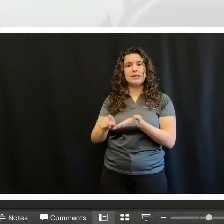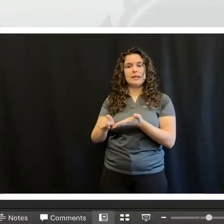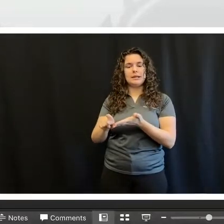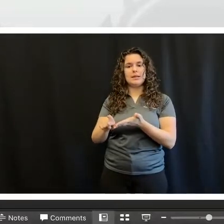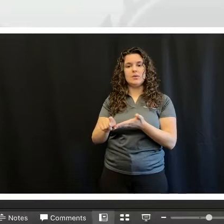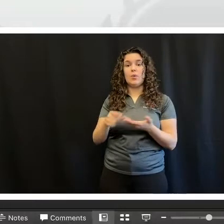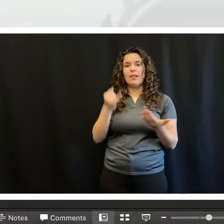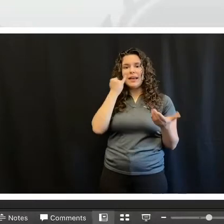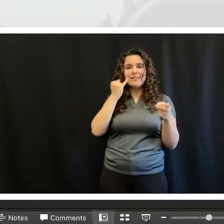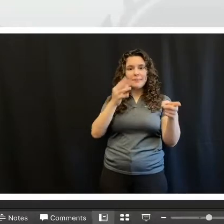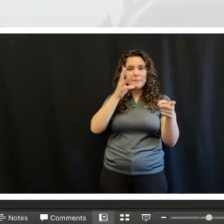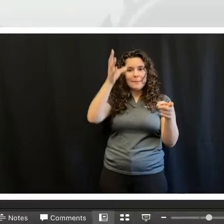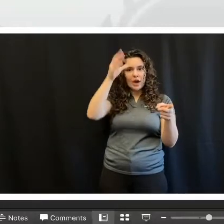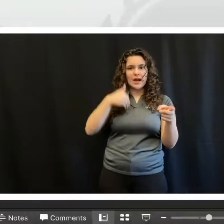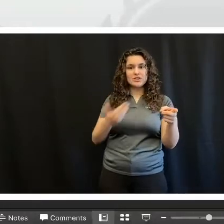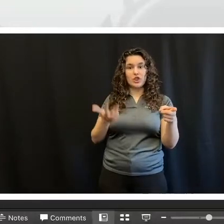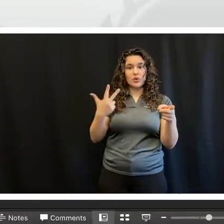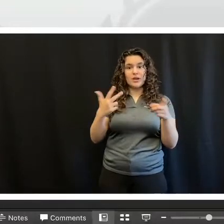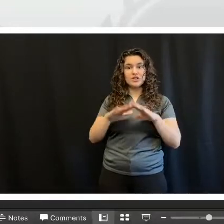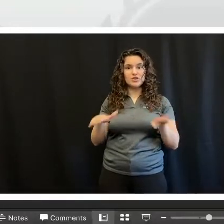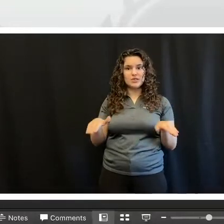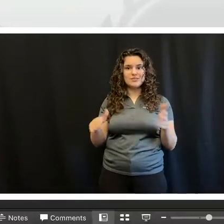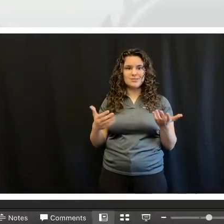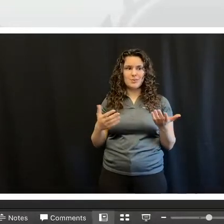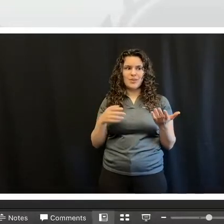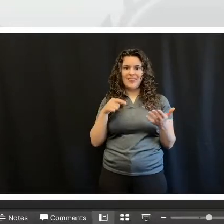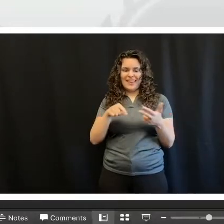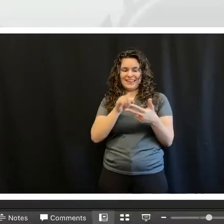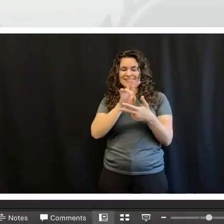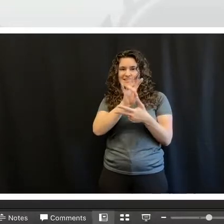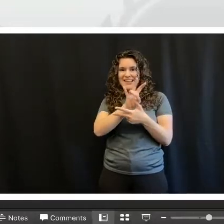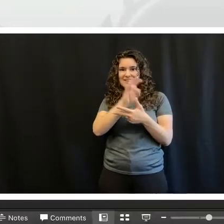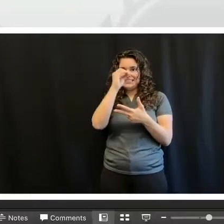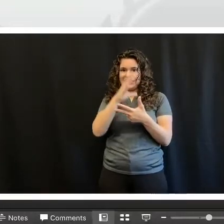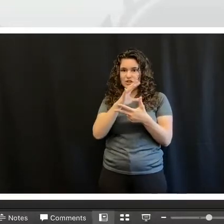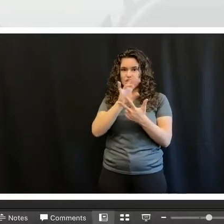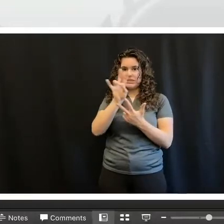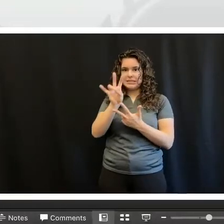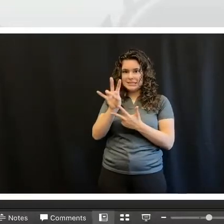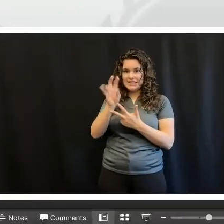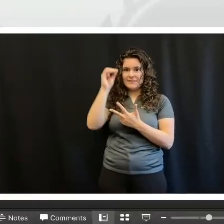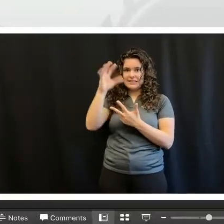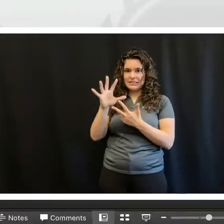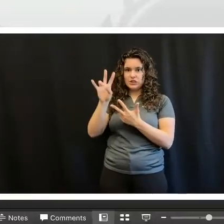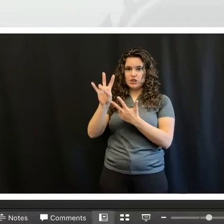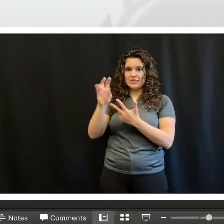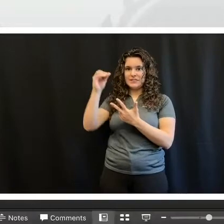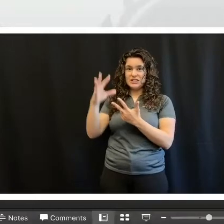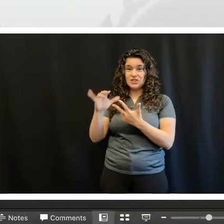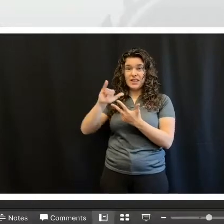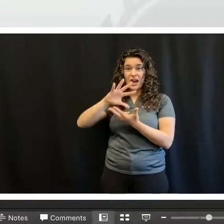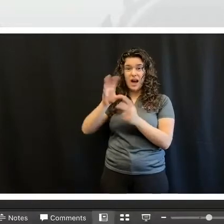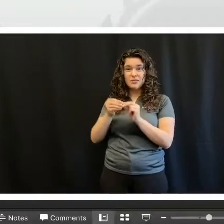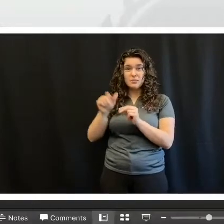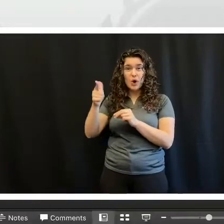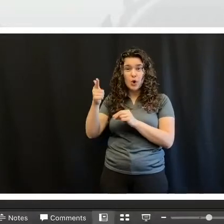those three kids have seven teachers each, that's 21 parent teacher conferences that have to take place in a single week.